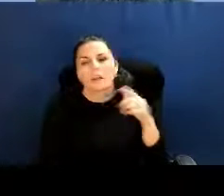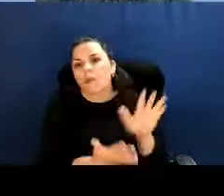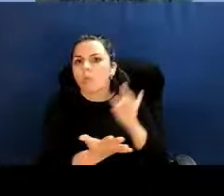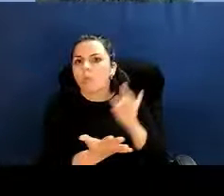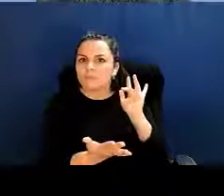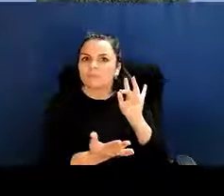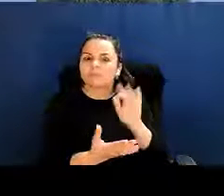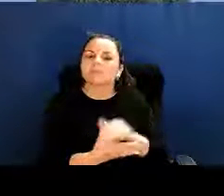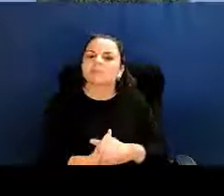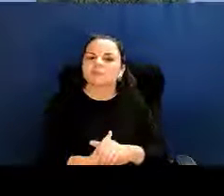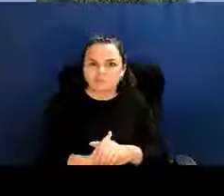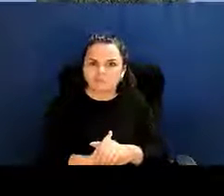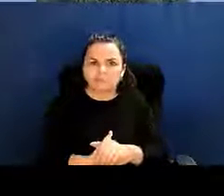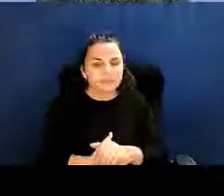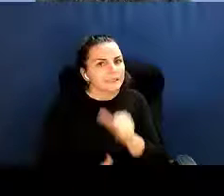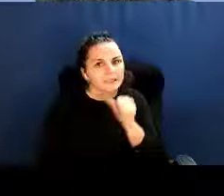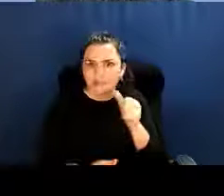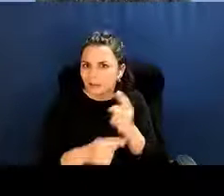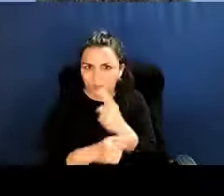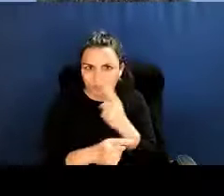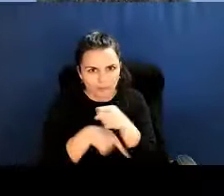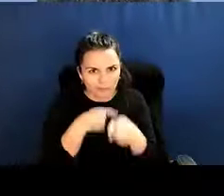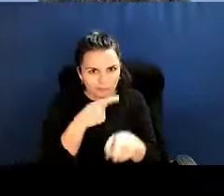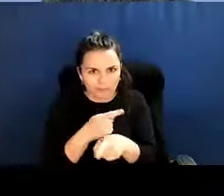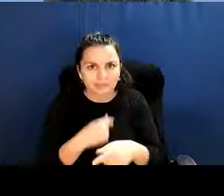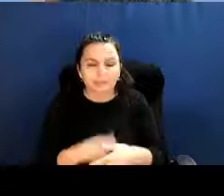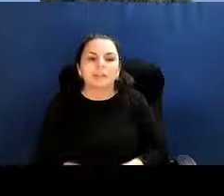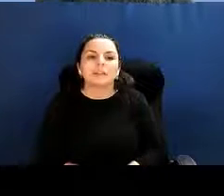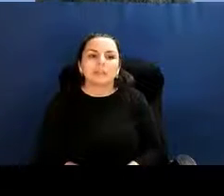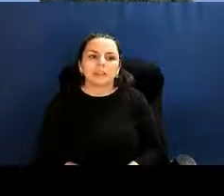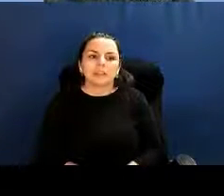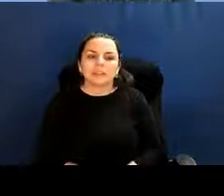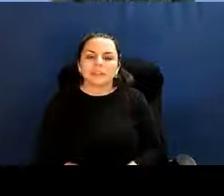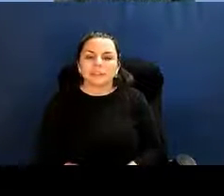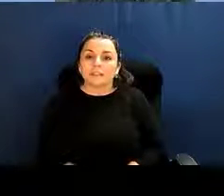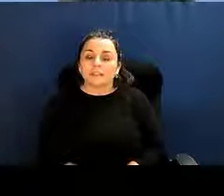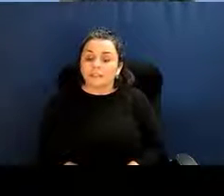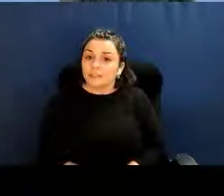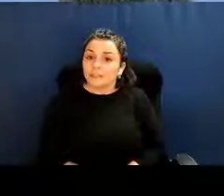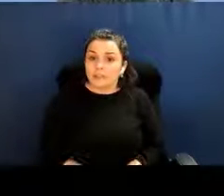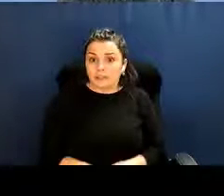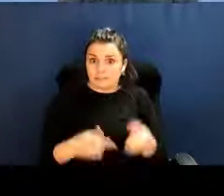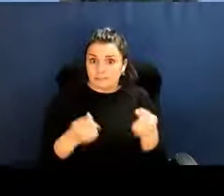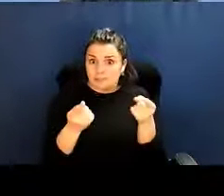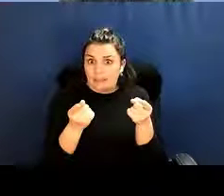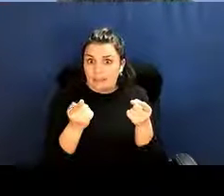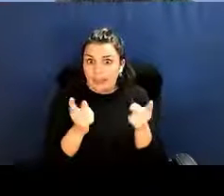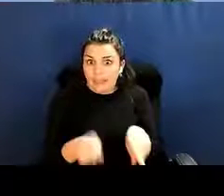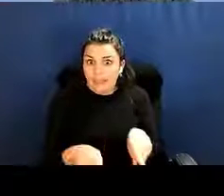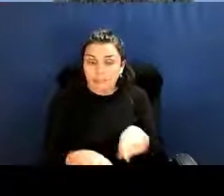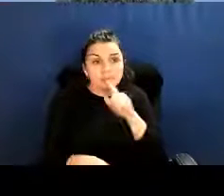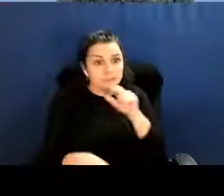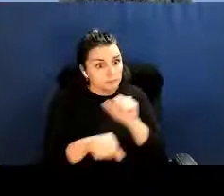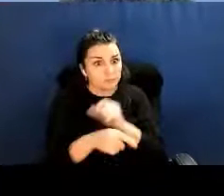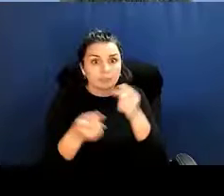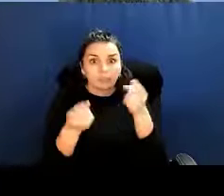So that's not very good, right? And this was exactly what happened at the syphilis study